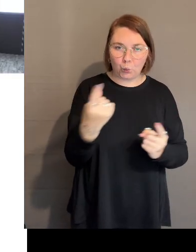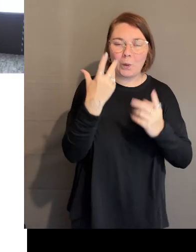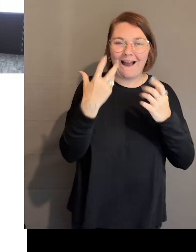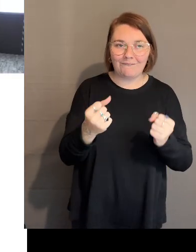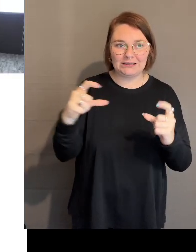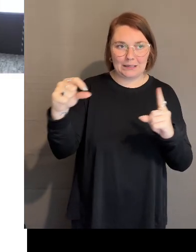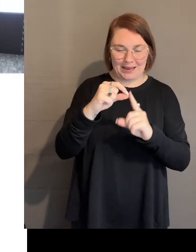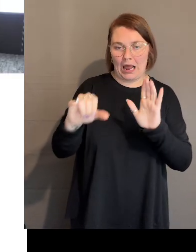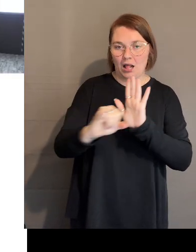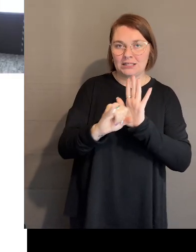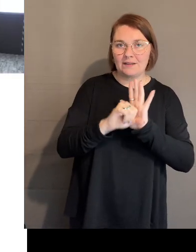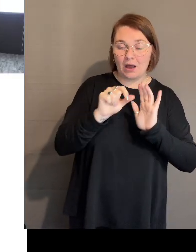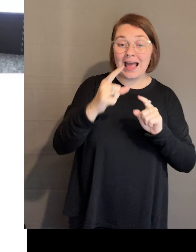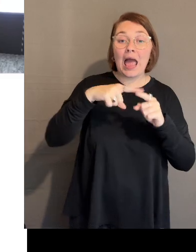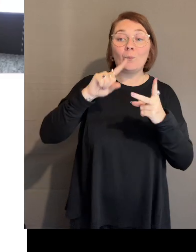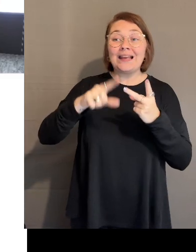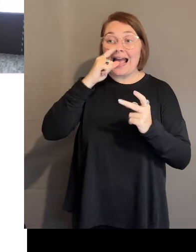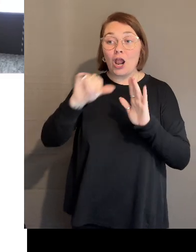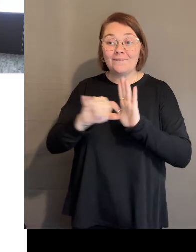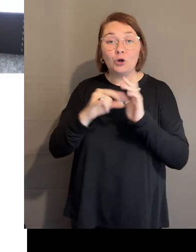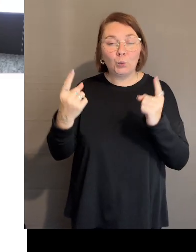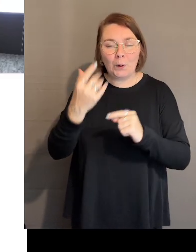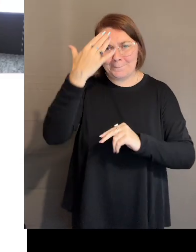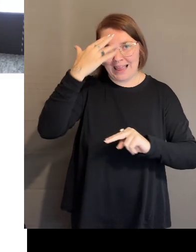And we can identify the parents.